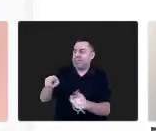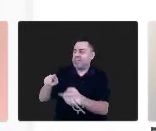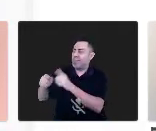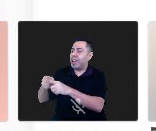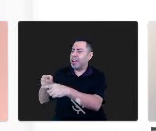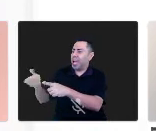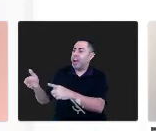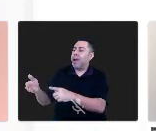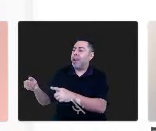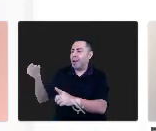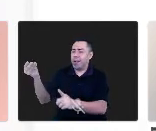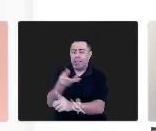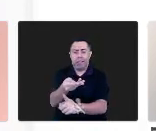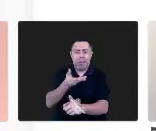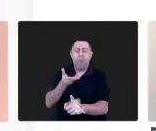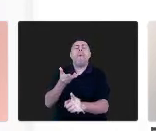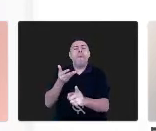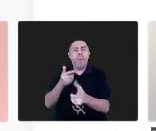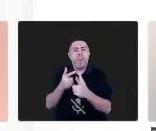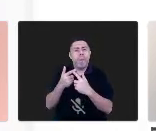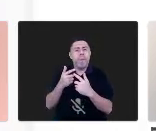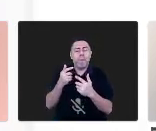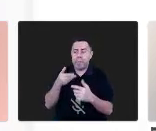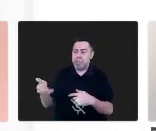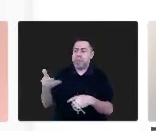help you right so when you're at the grocery store when you're on linkedin when you're on